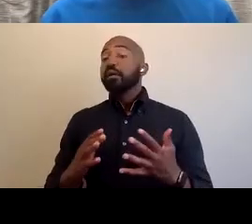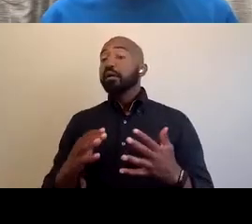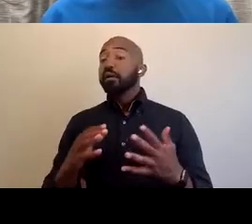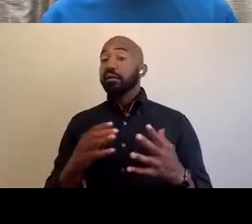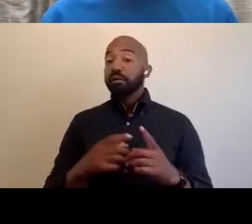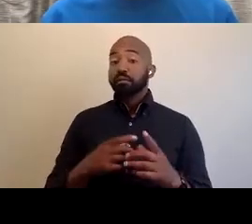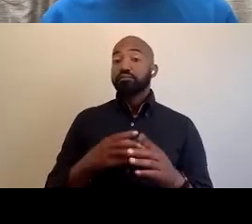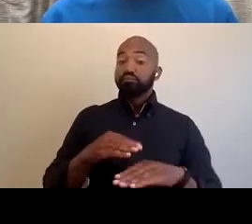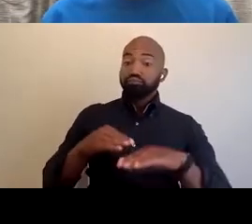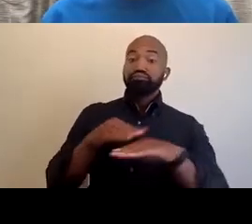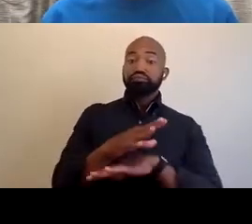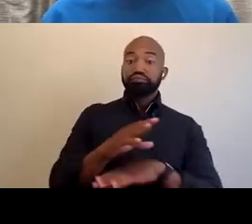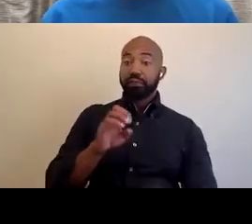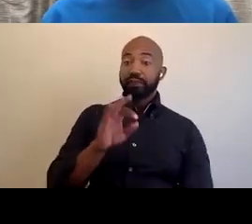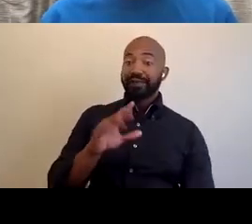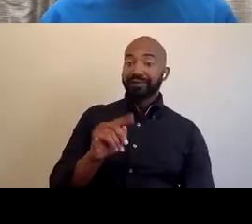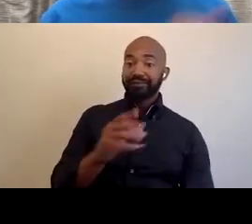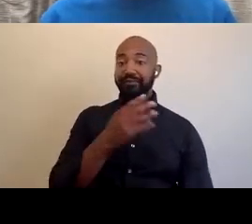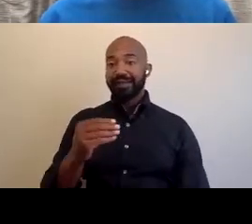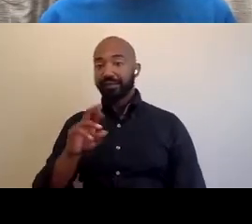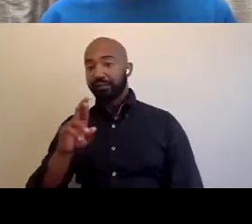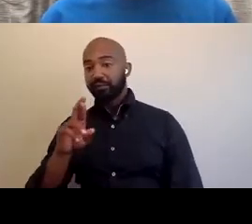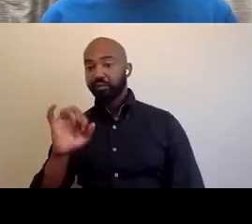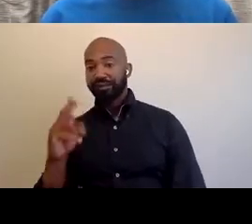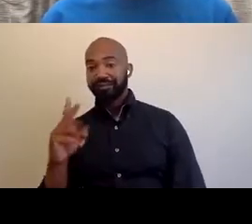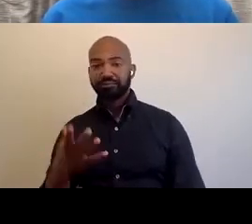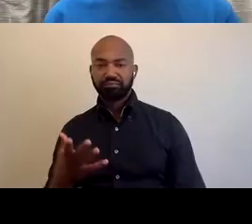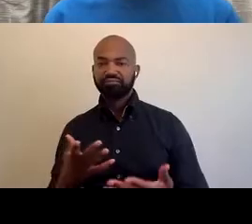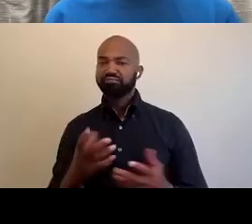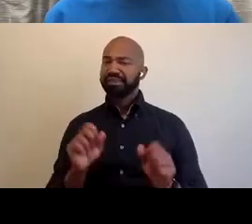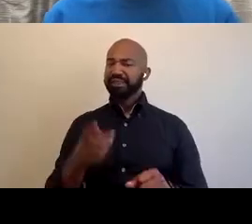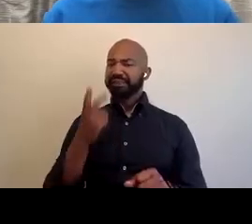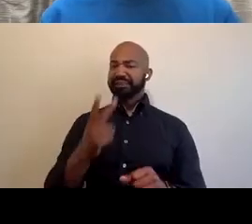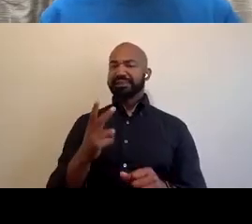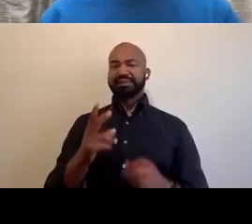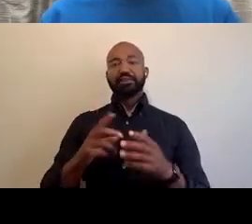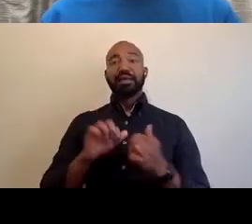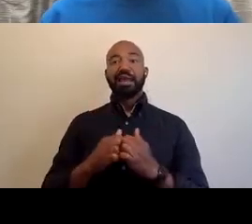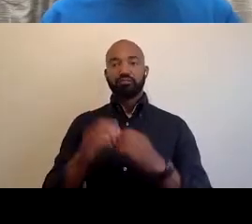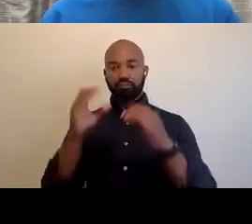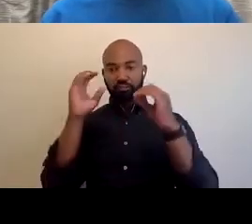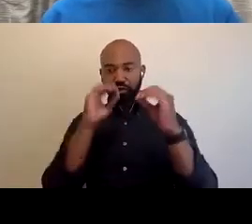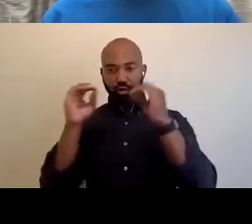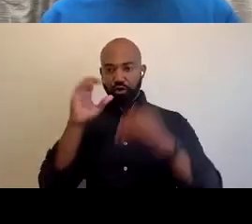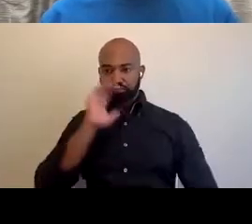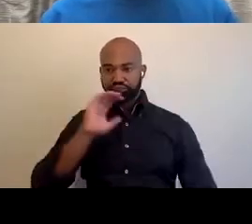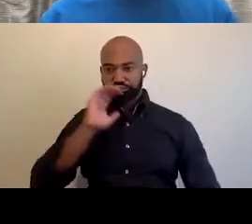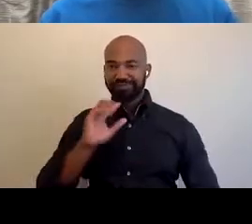that people have discovered on their own through the internet. And then because of my role as a primary care person,